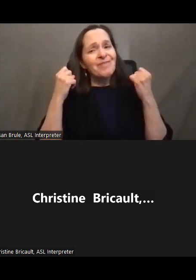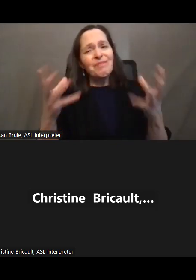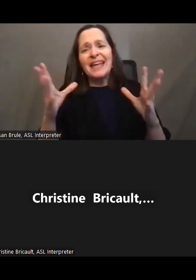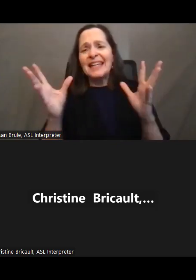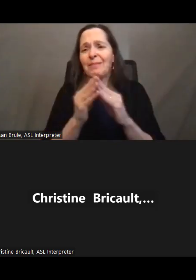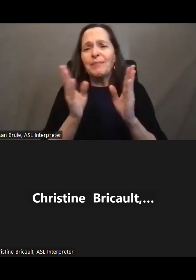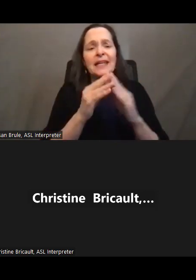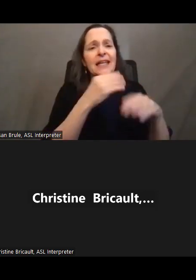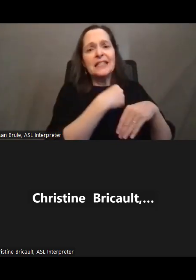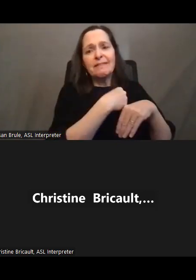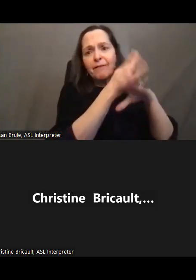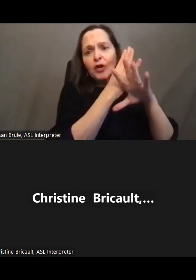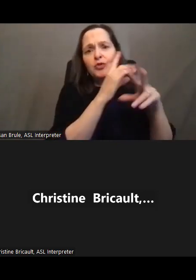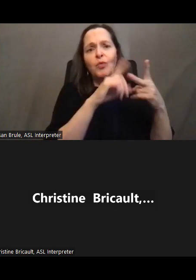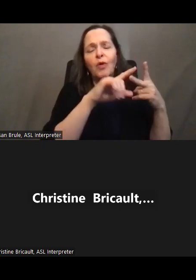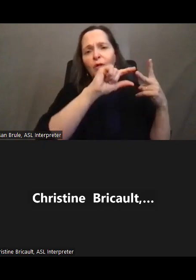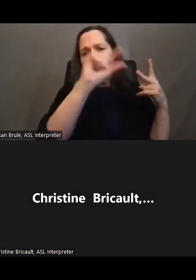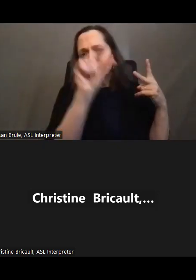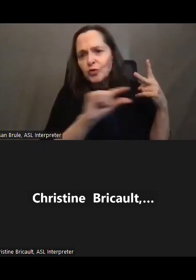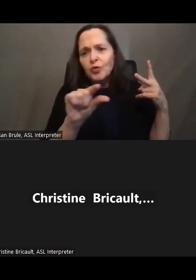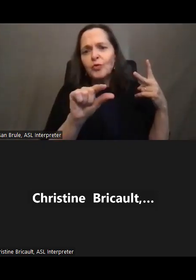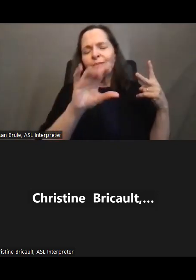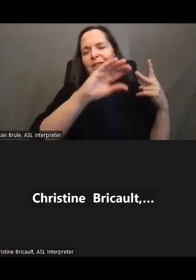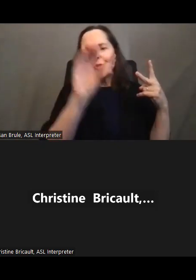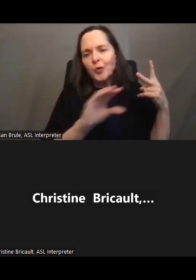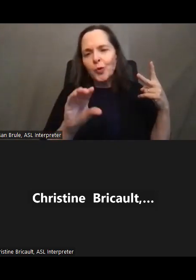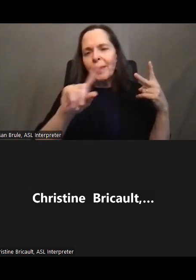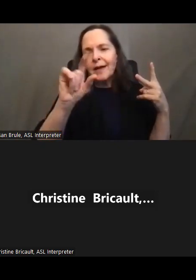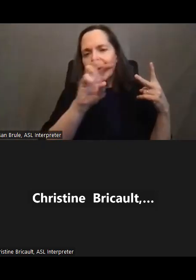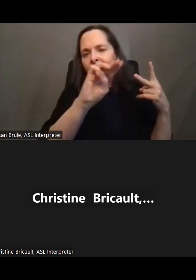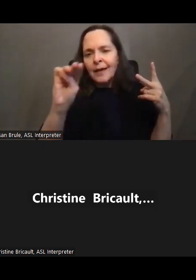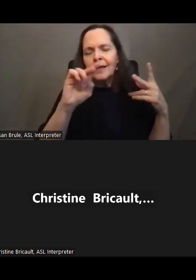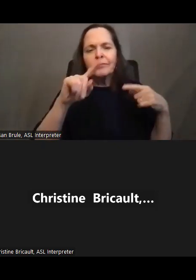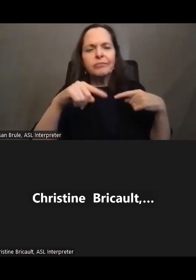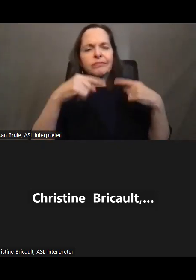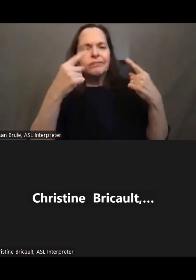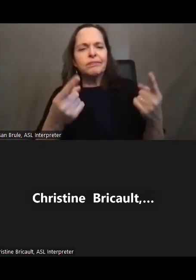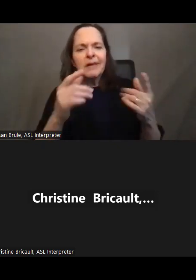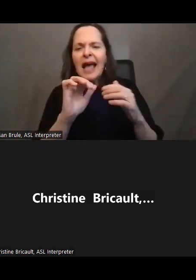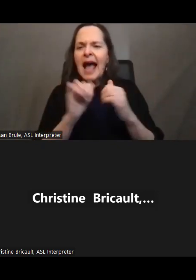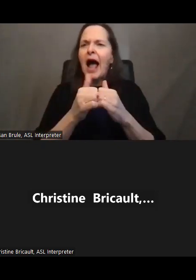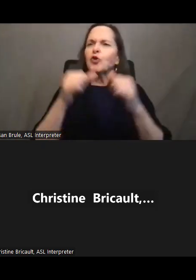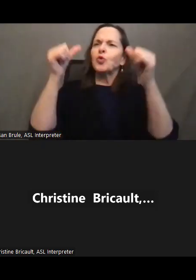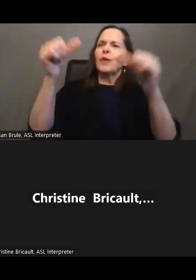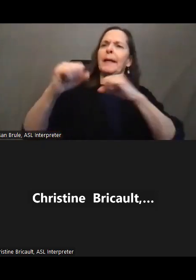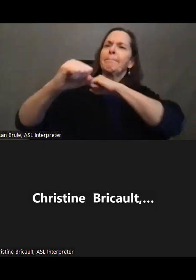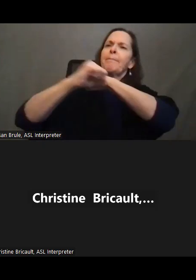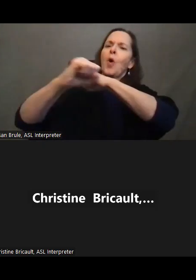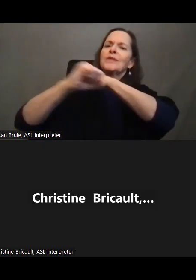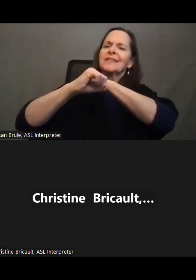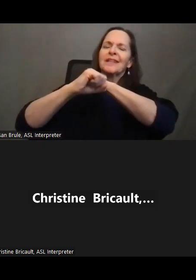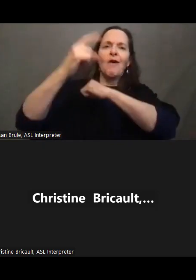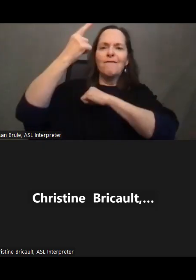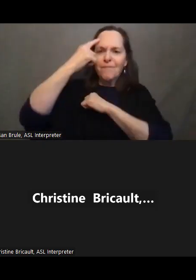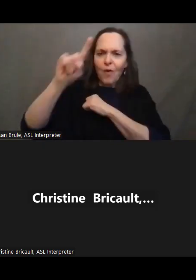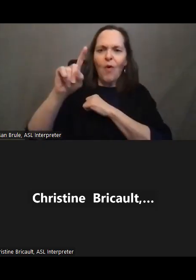them? JULIA O'LEARY: So, I think you should put your nondiscrimination statement